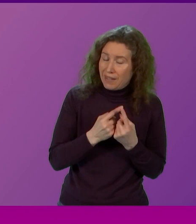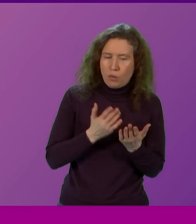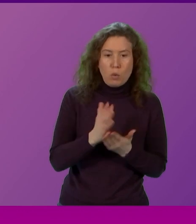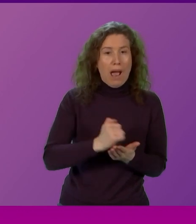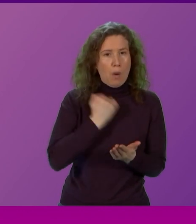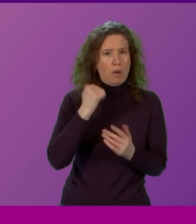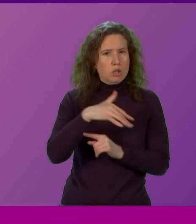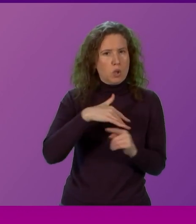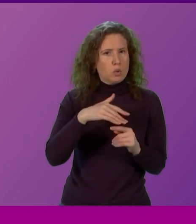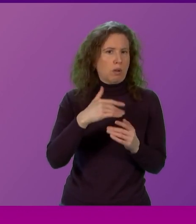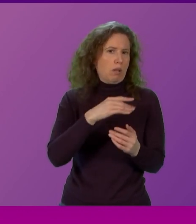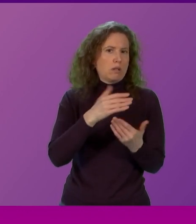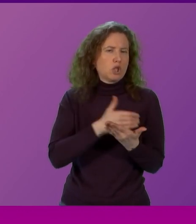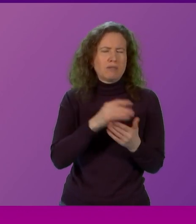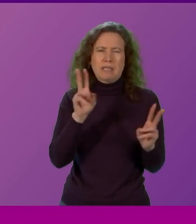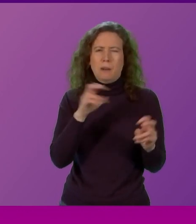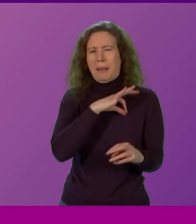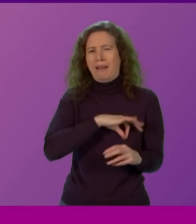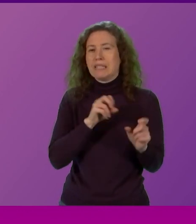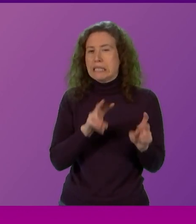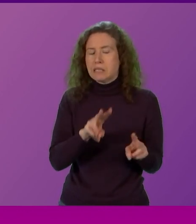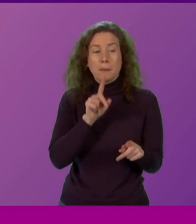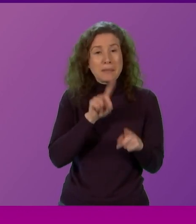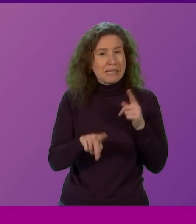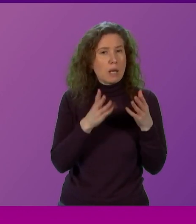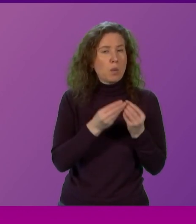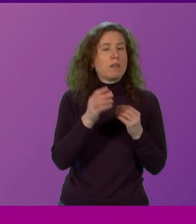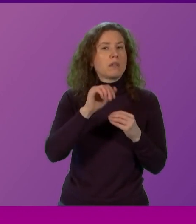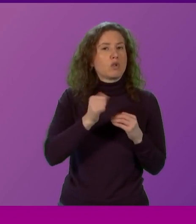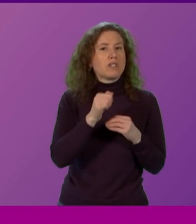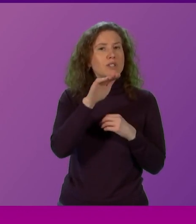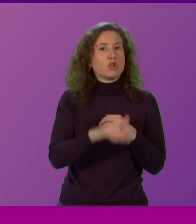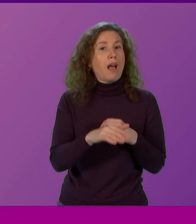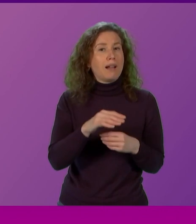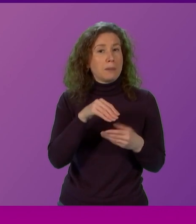system and, in particular, the Scottish child payment, which is lifting children out of